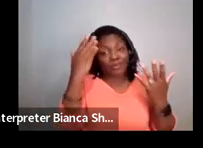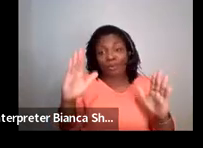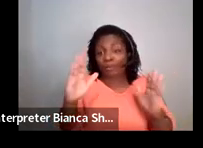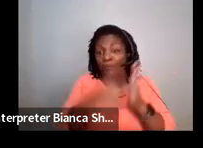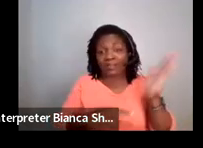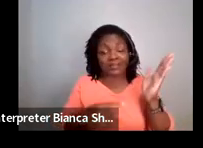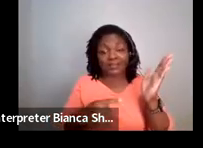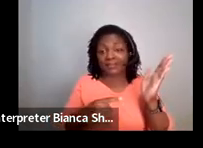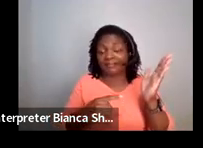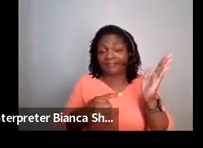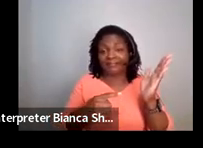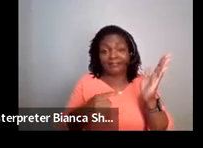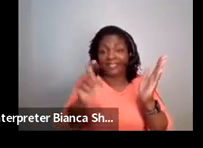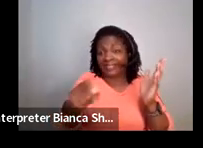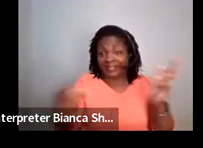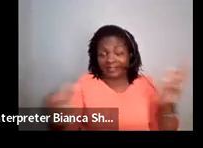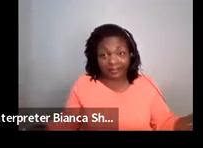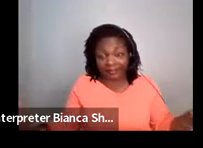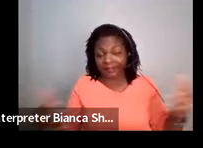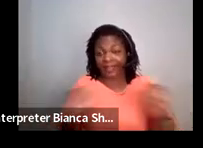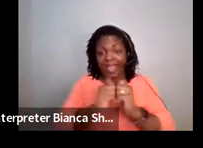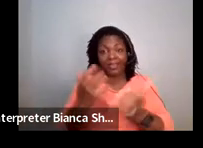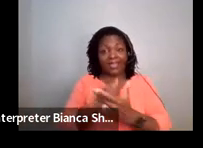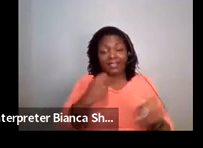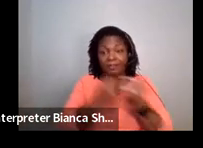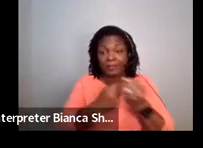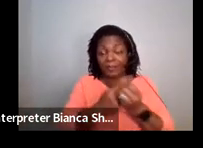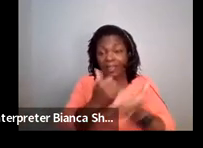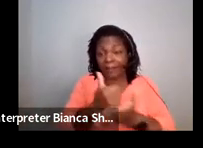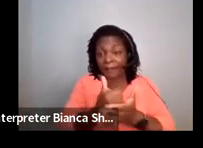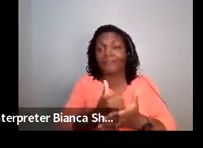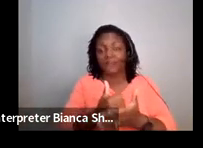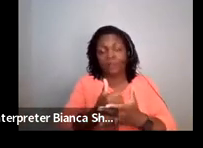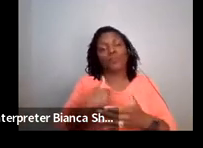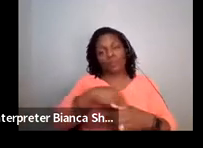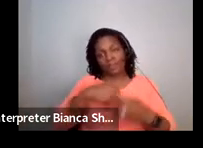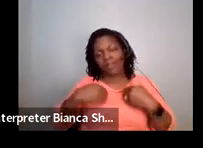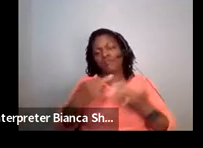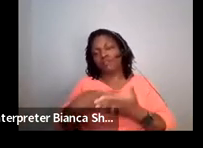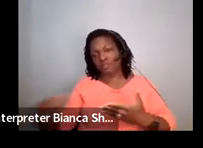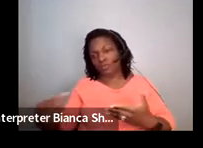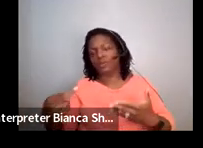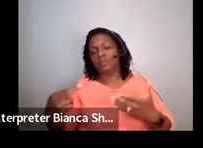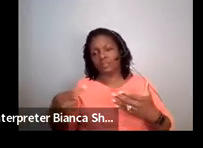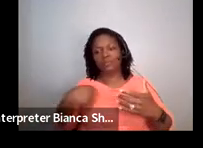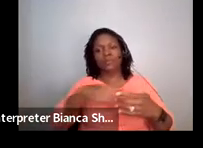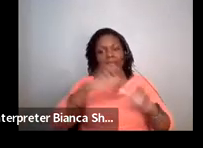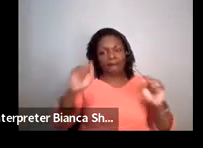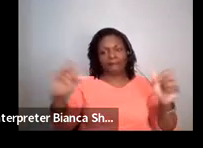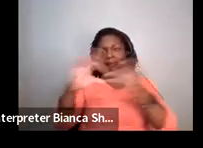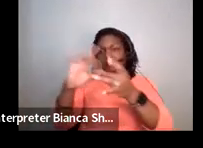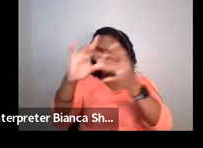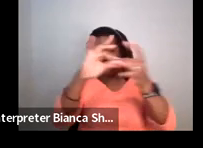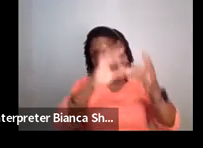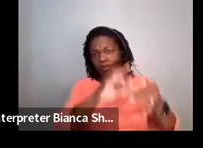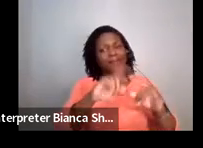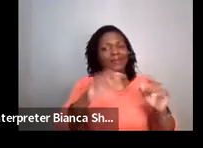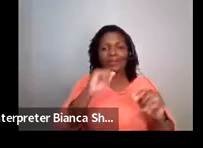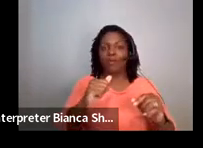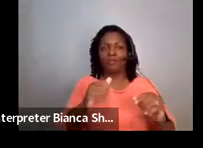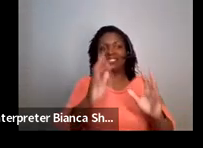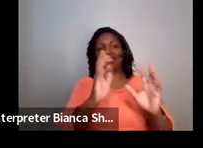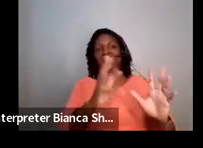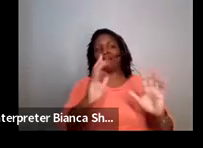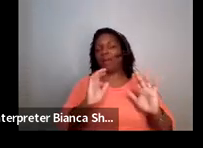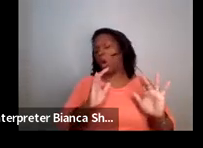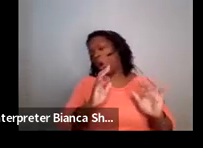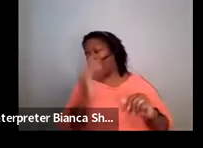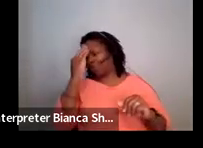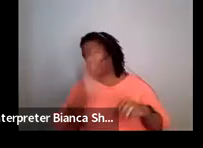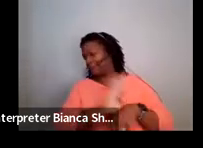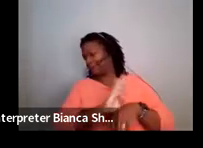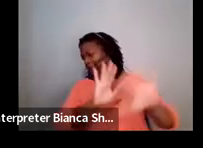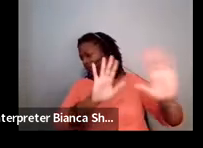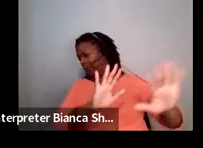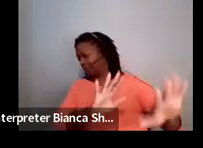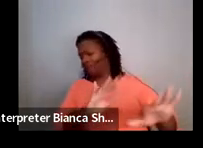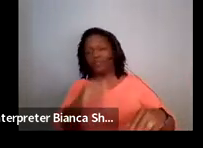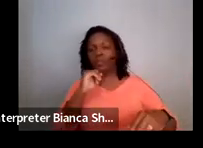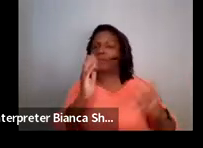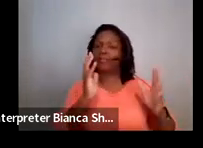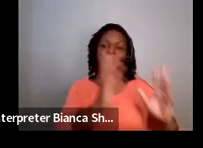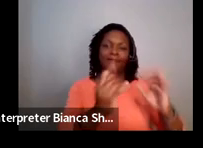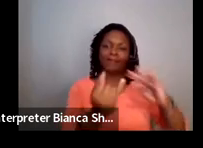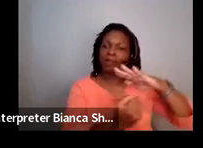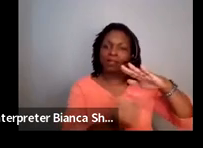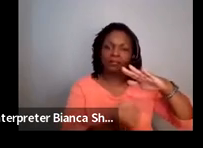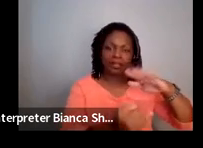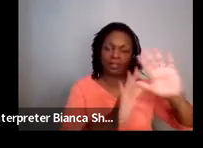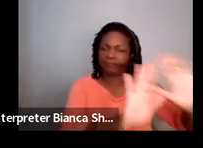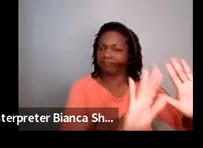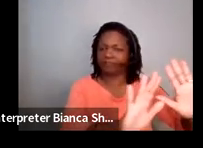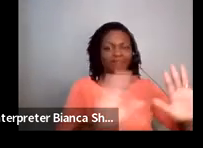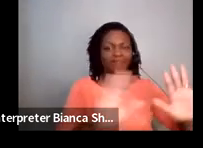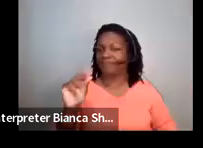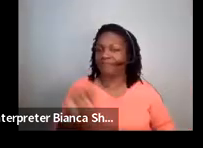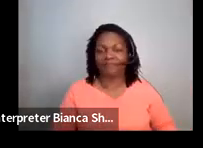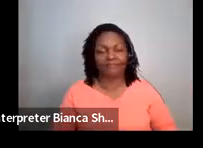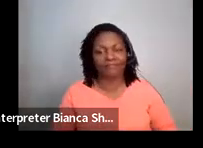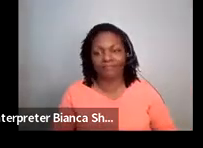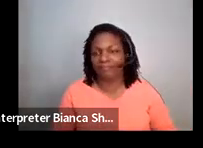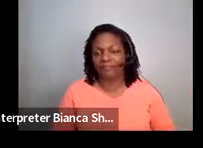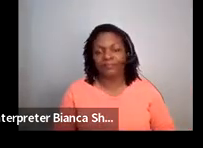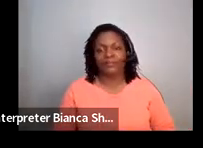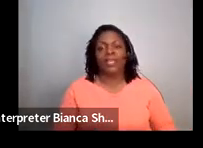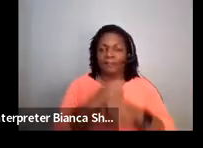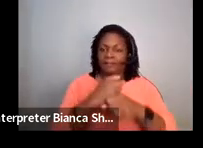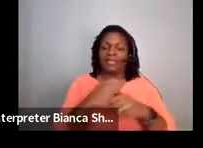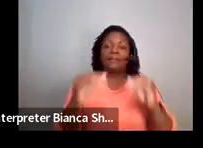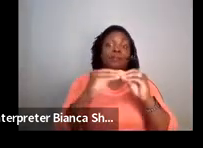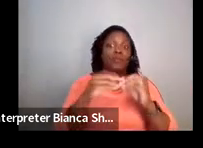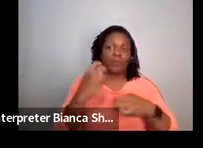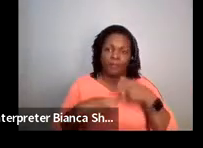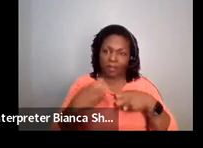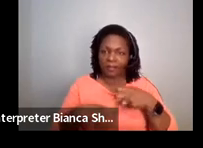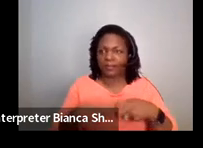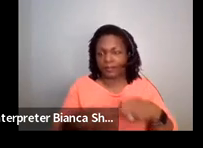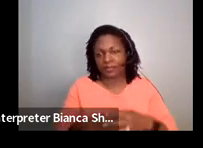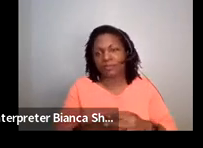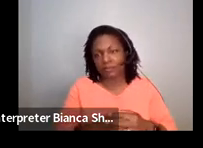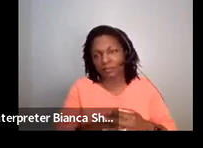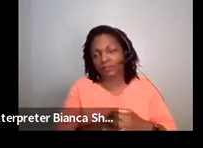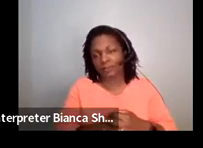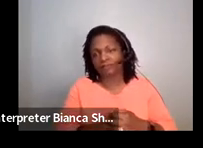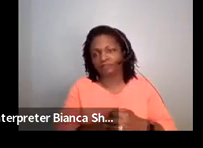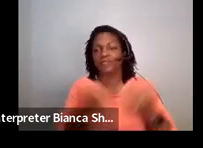But there are lots of other places across the State who can and we can connect you to those. But don't leave these caregivers or people who are affected isolated that that just creates so many more problems okay, I love this